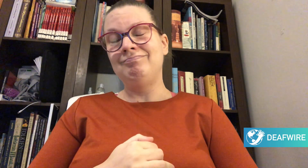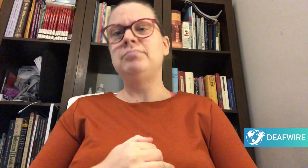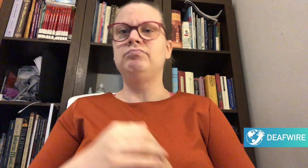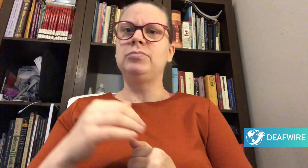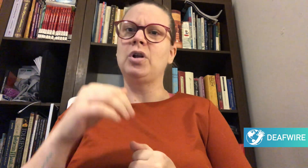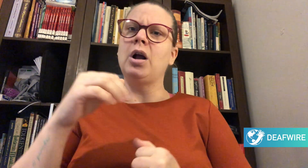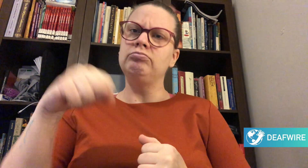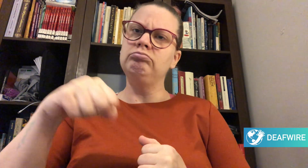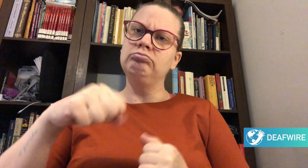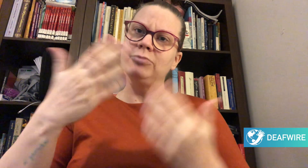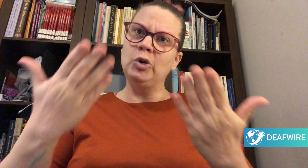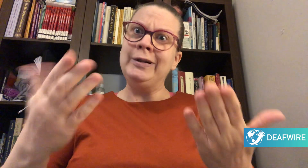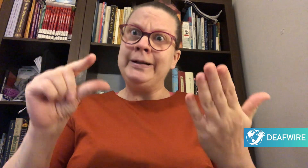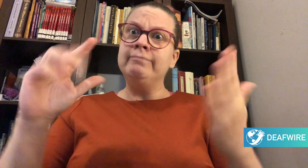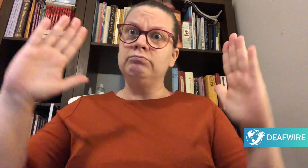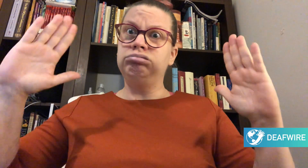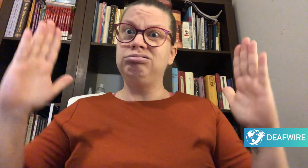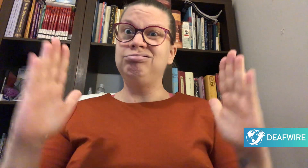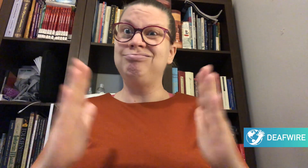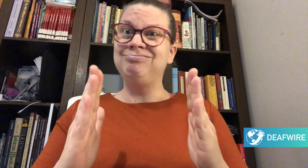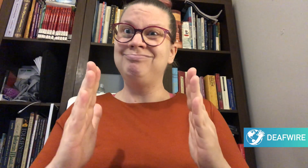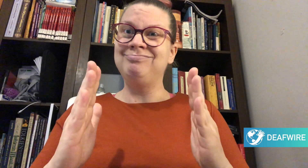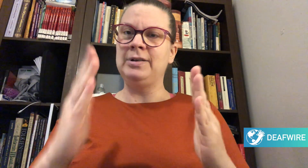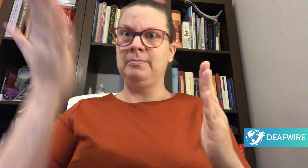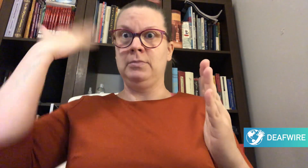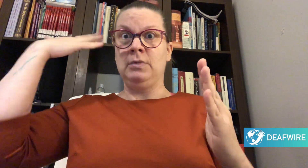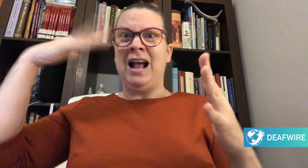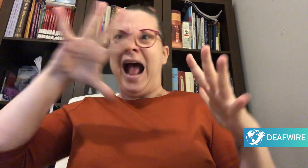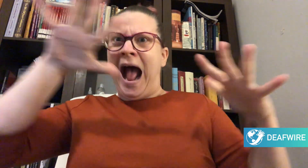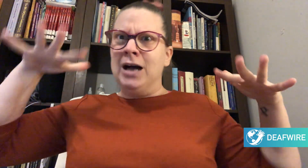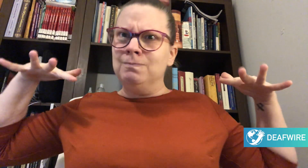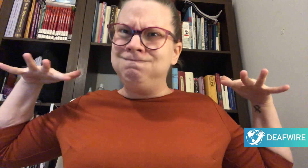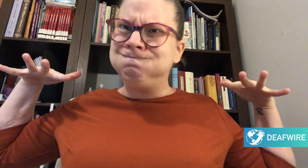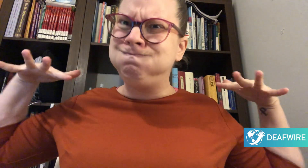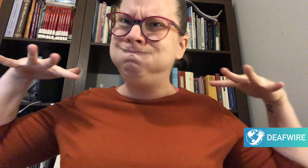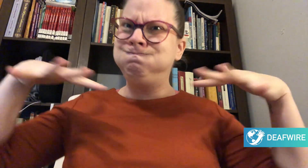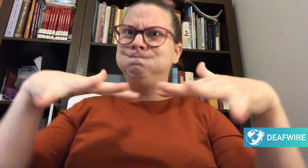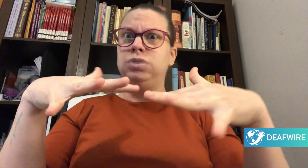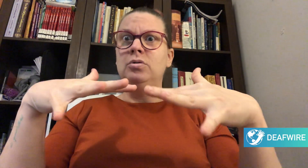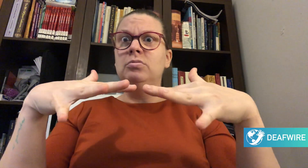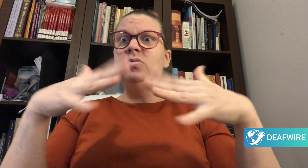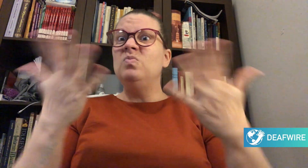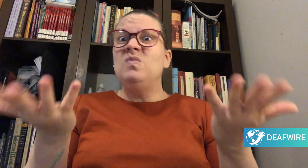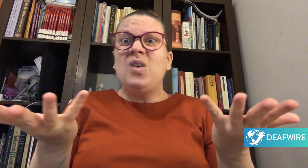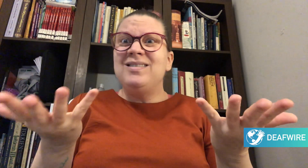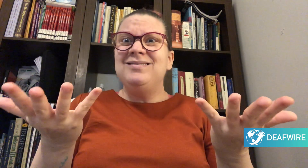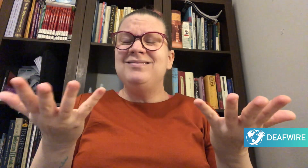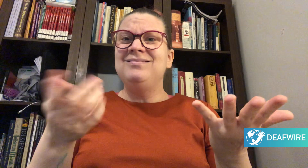in the past everyone gathered there because it was the only